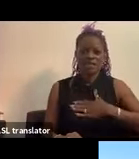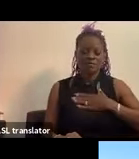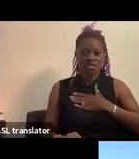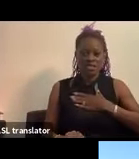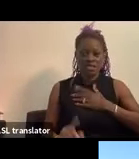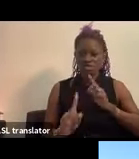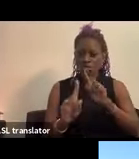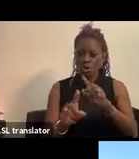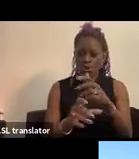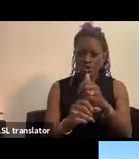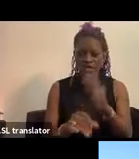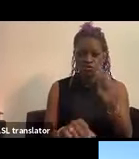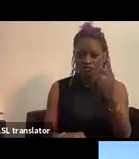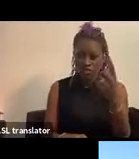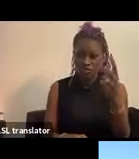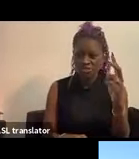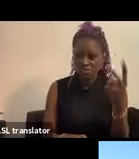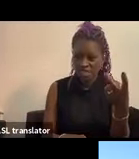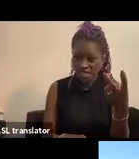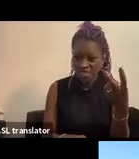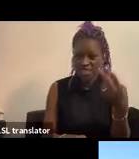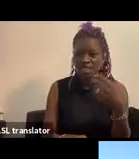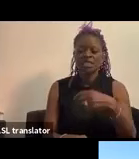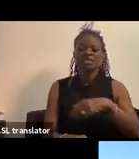If they're getting it to dose vaccine or